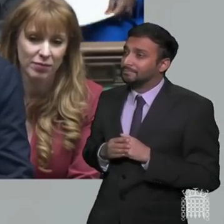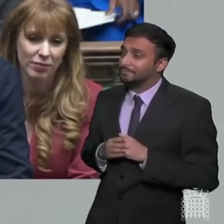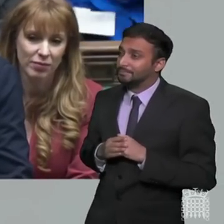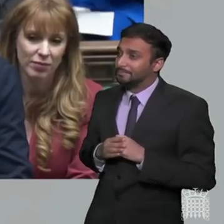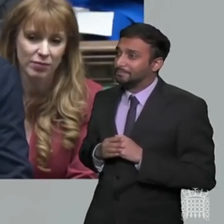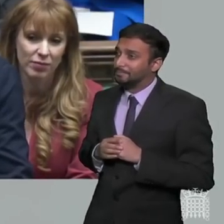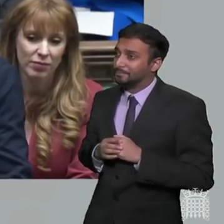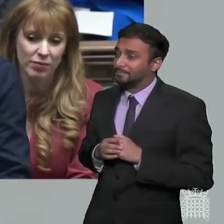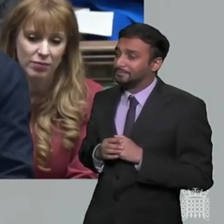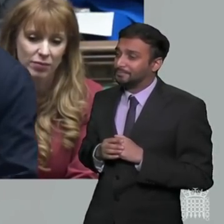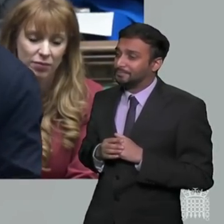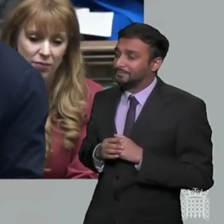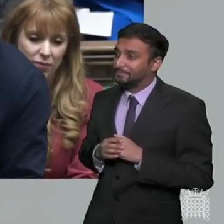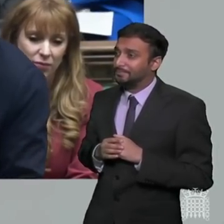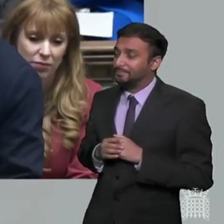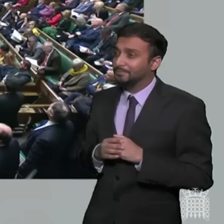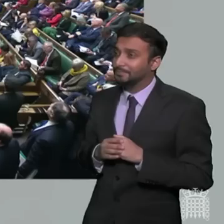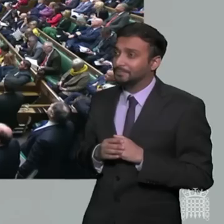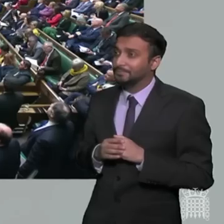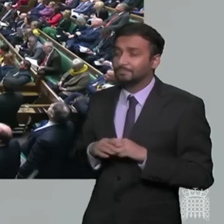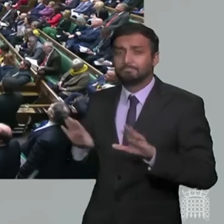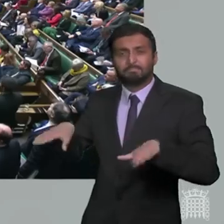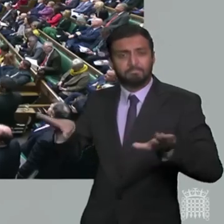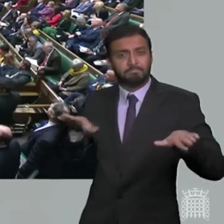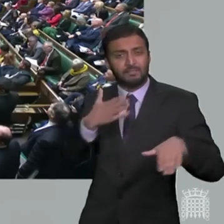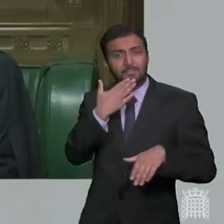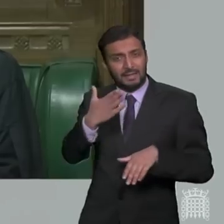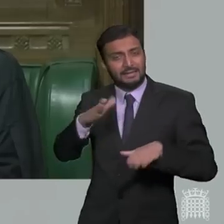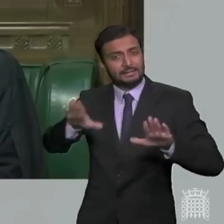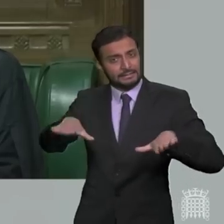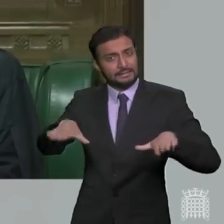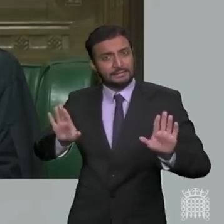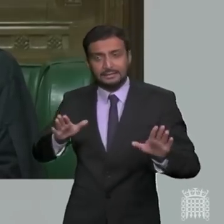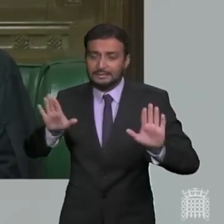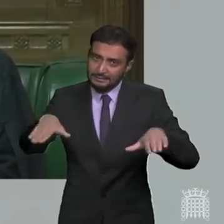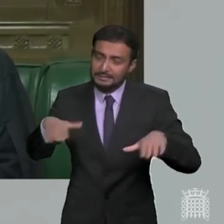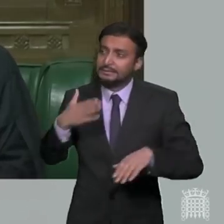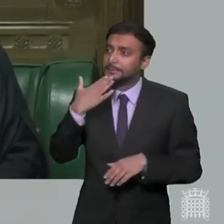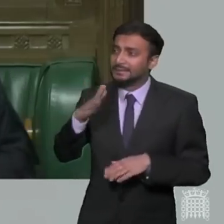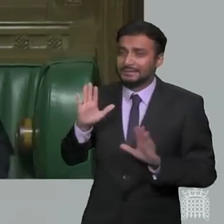We want to get through Prime Minister’s questions and you are not helping me.